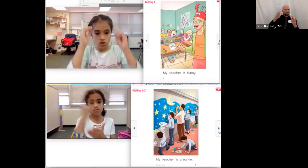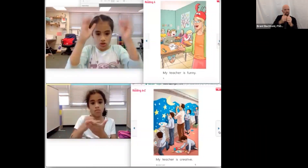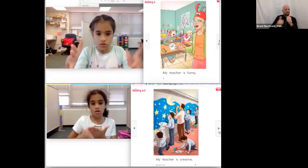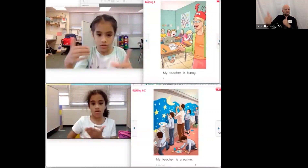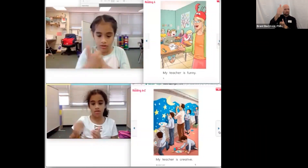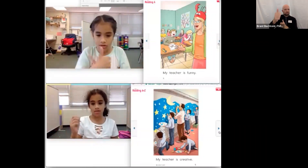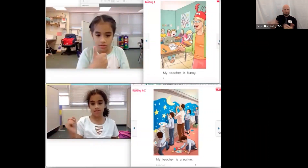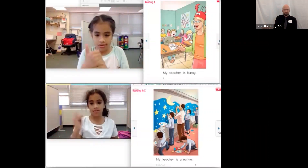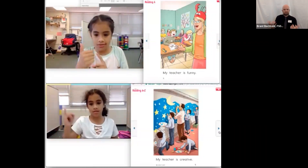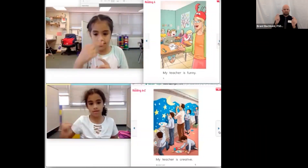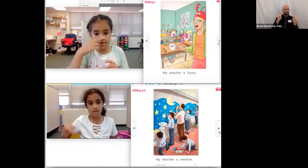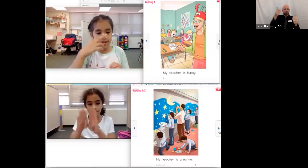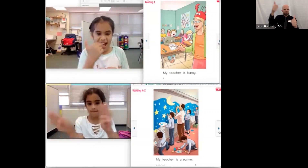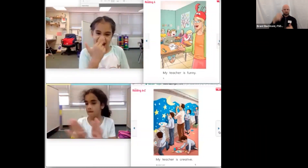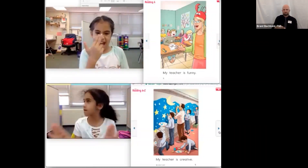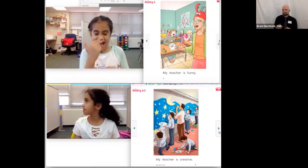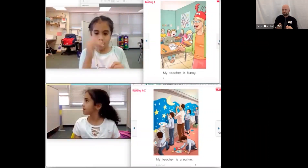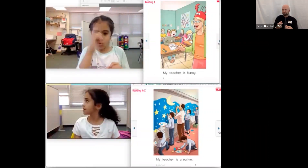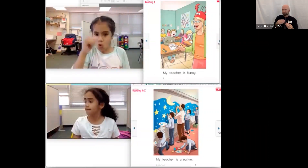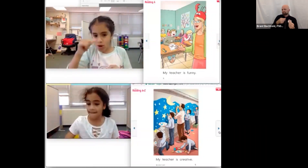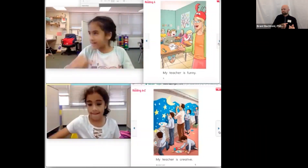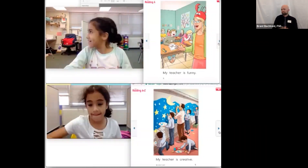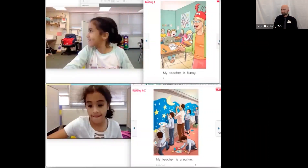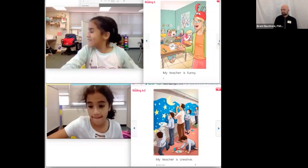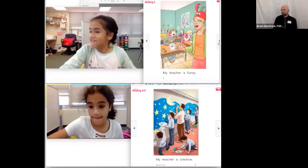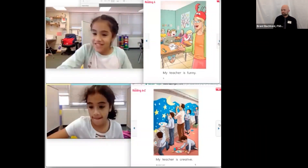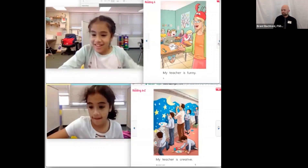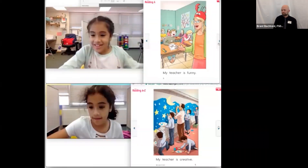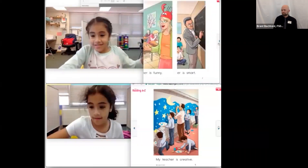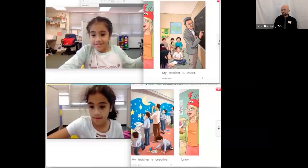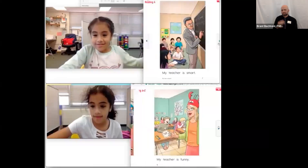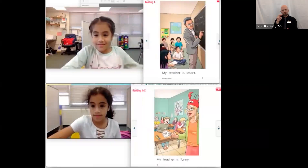Notice on top it is already ahead. It was faster, more fluent.